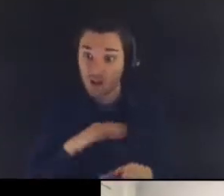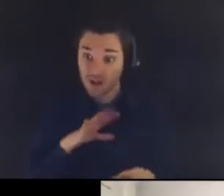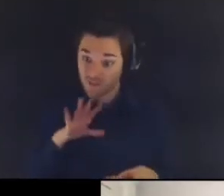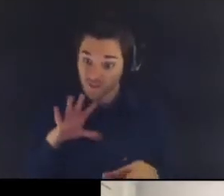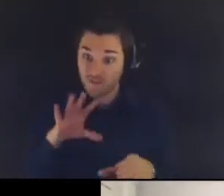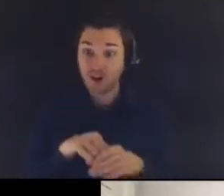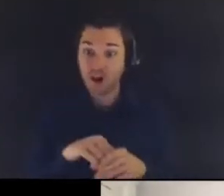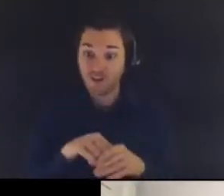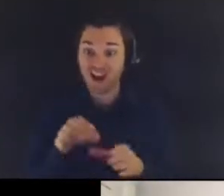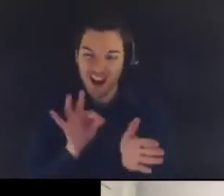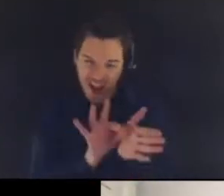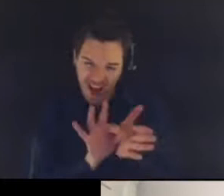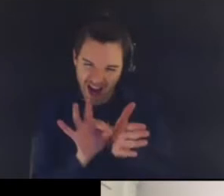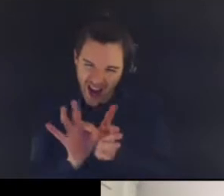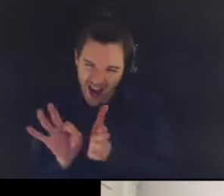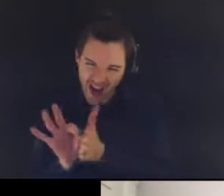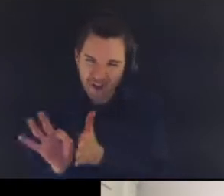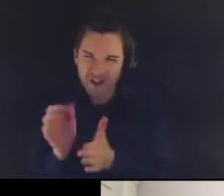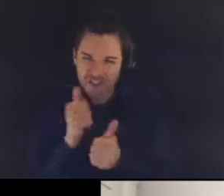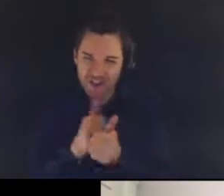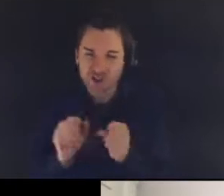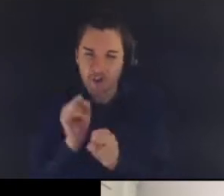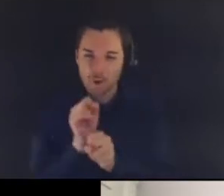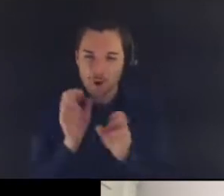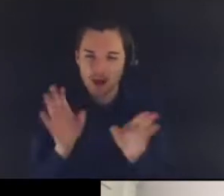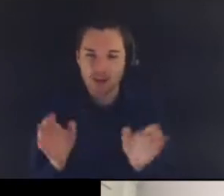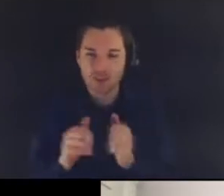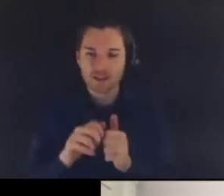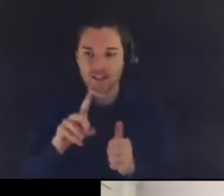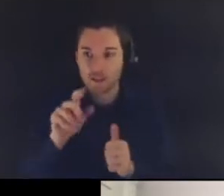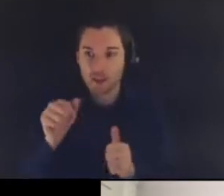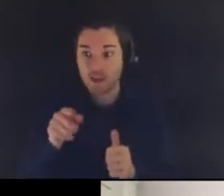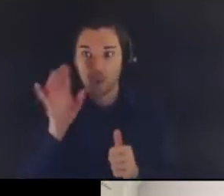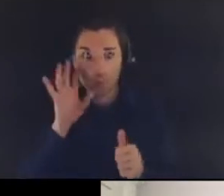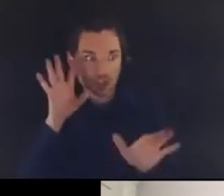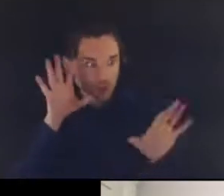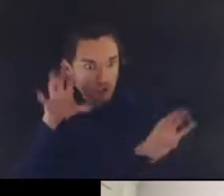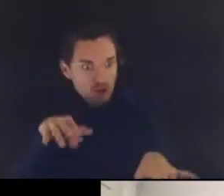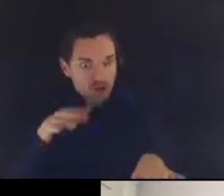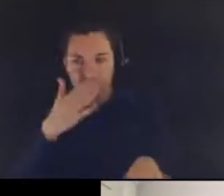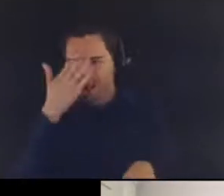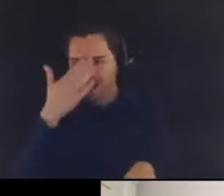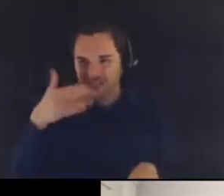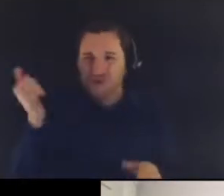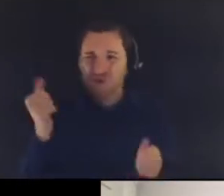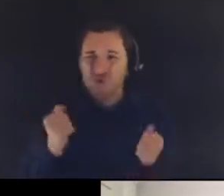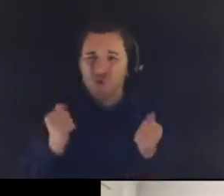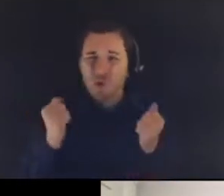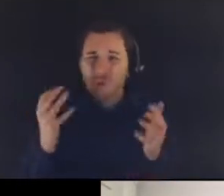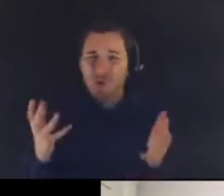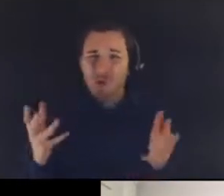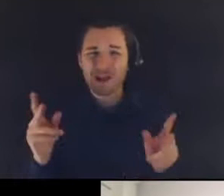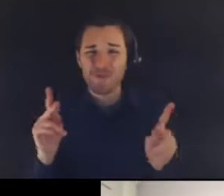disabilities, they will be surprised because there are so many people with nonvisible disabilities